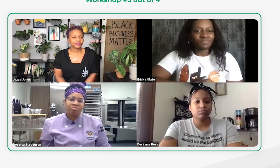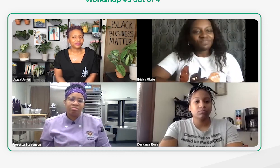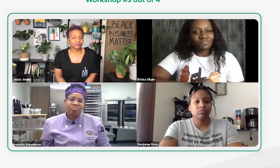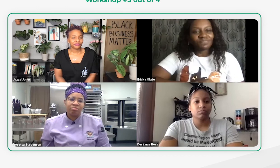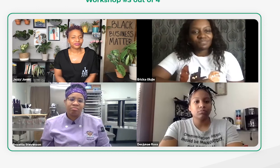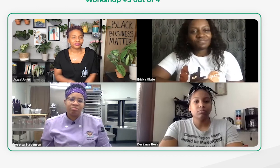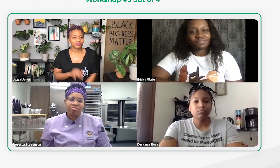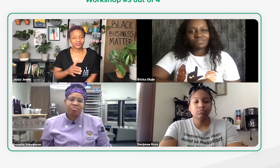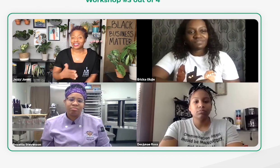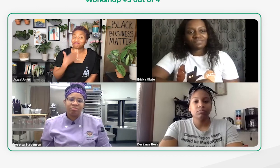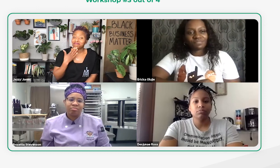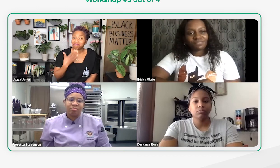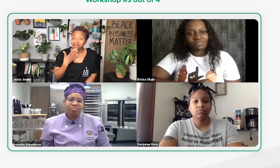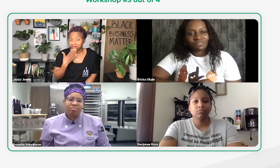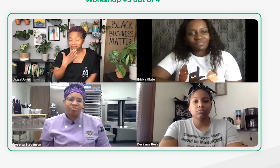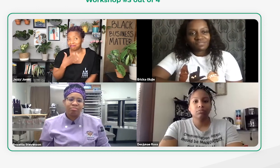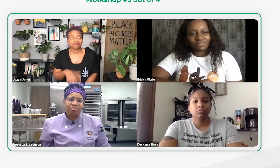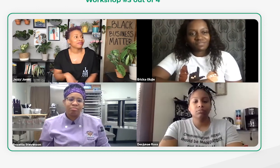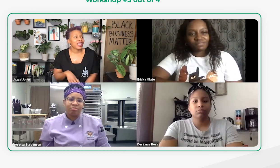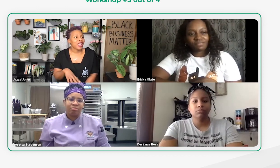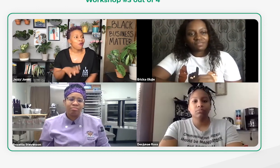conversations is considered mentorship. >> Jazzy